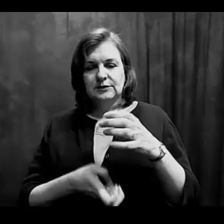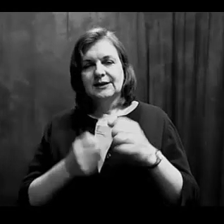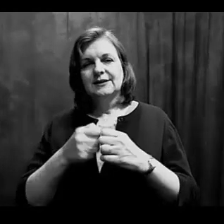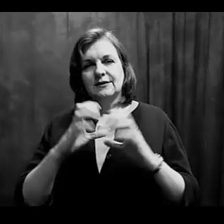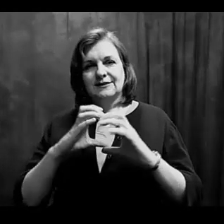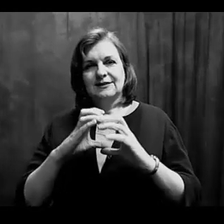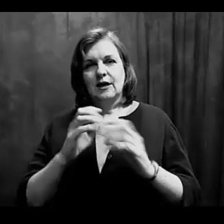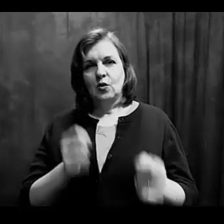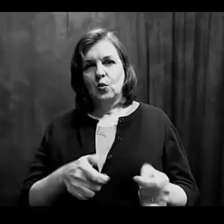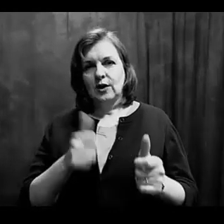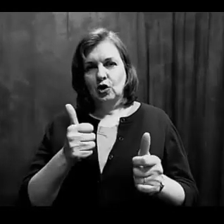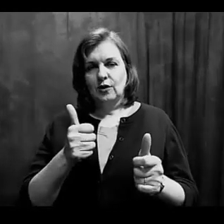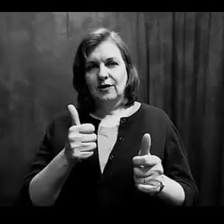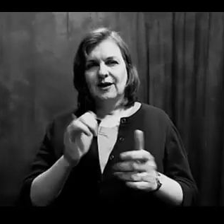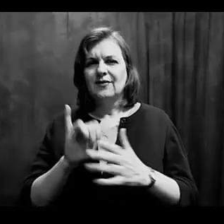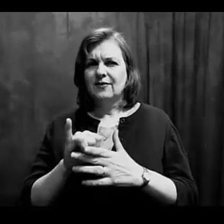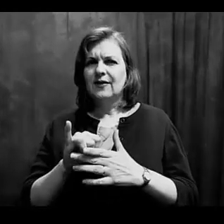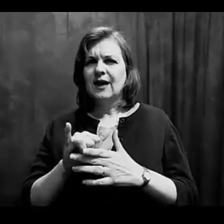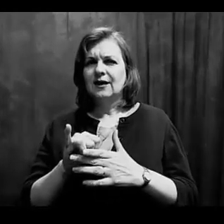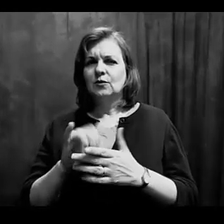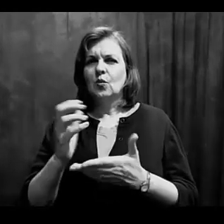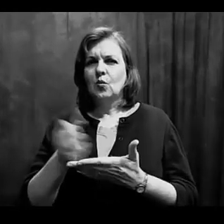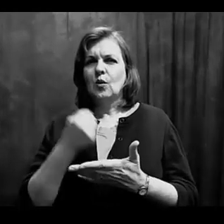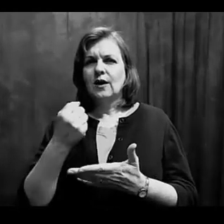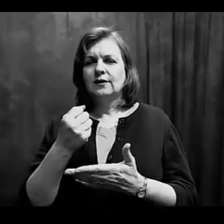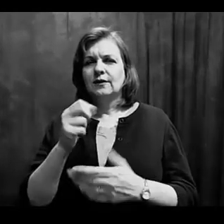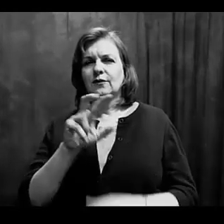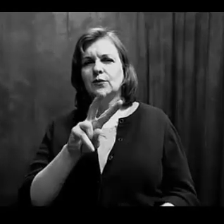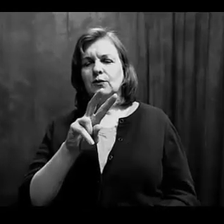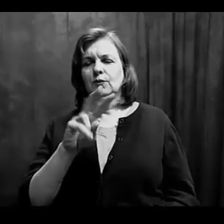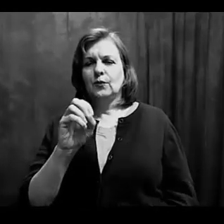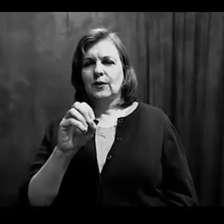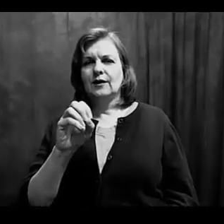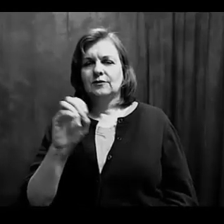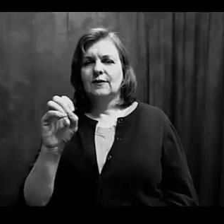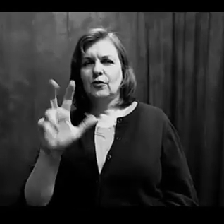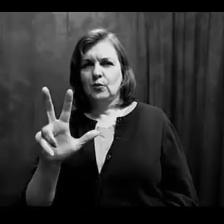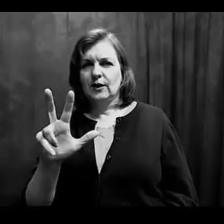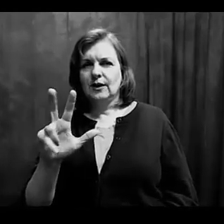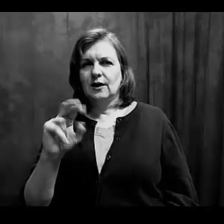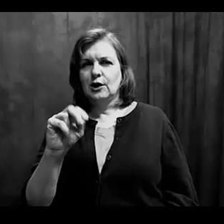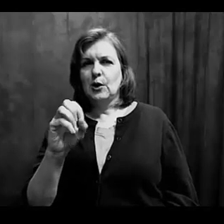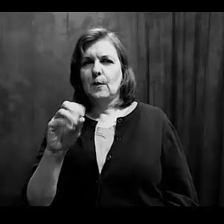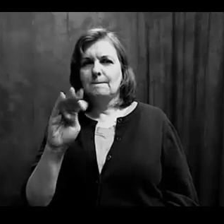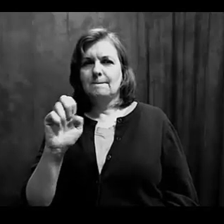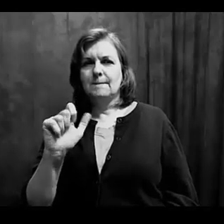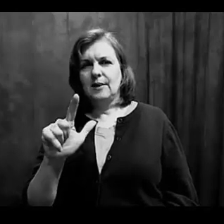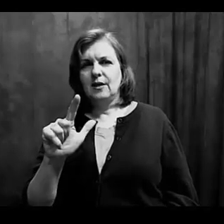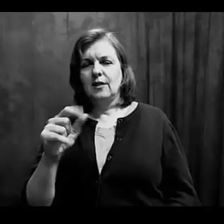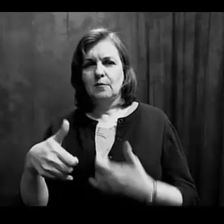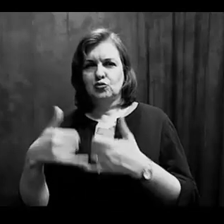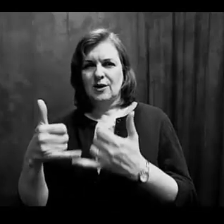and actually this was the 2003 Noble Prize was the discovery of